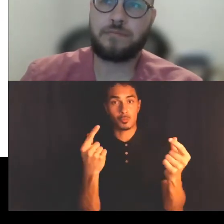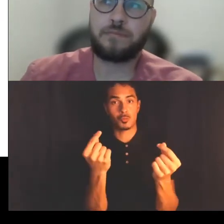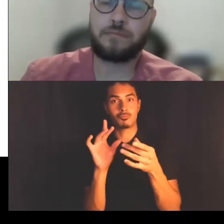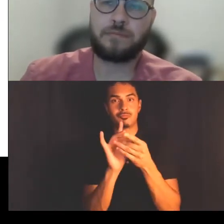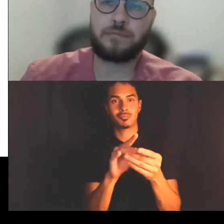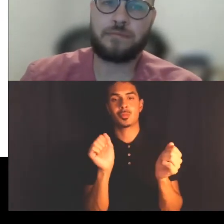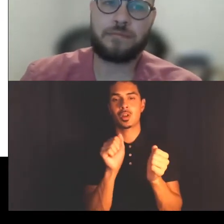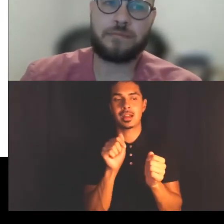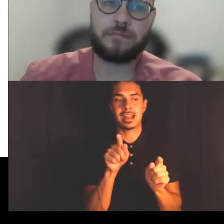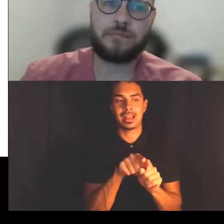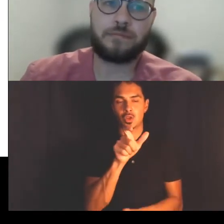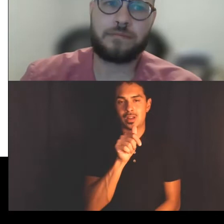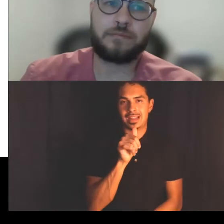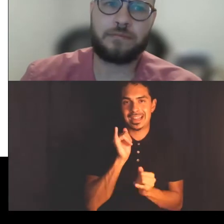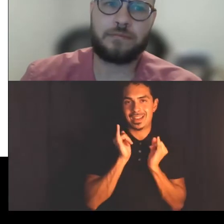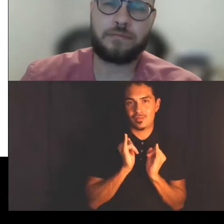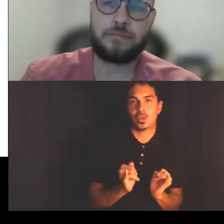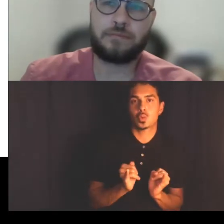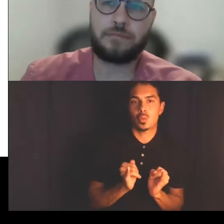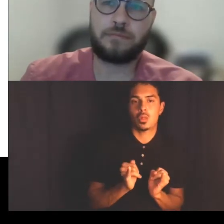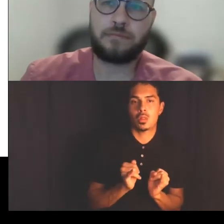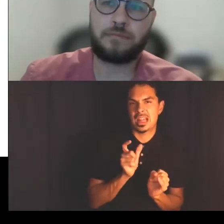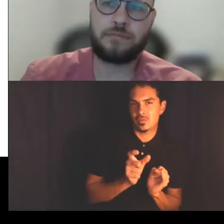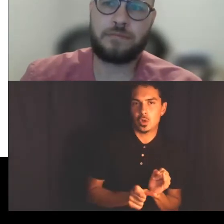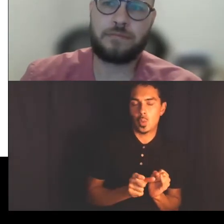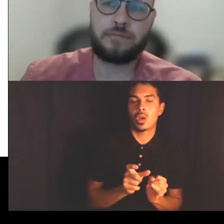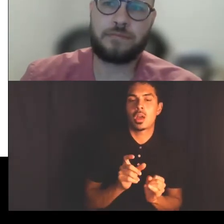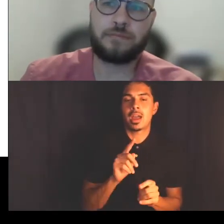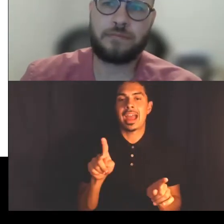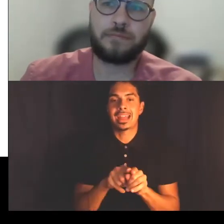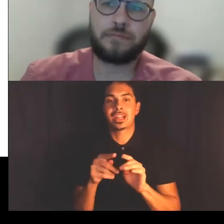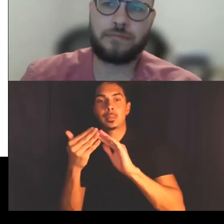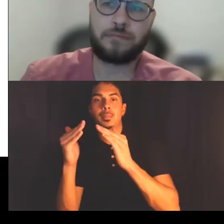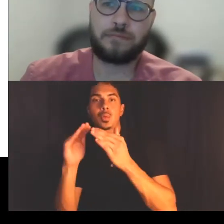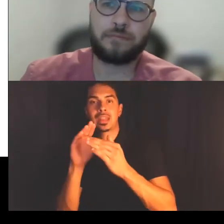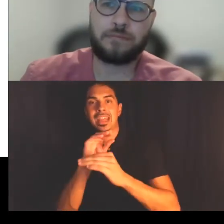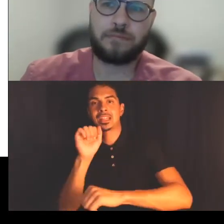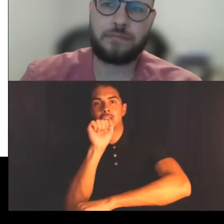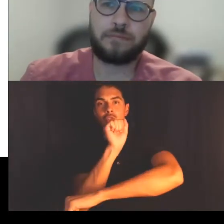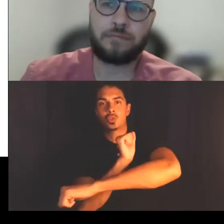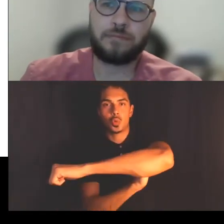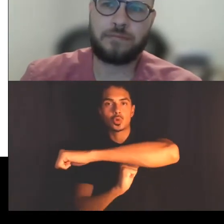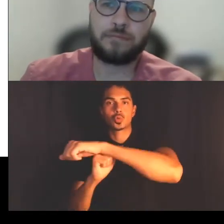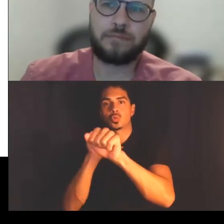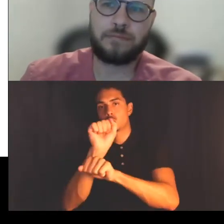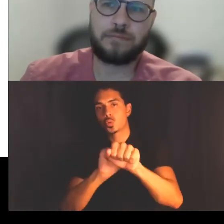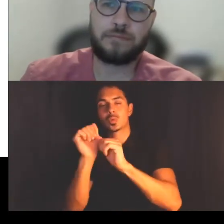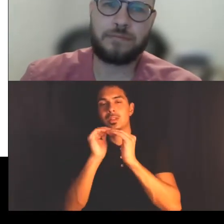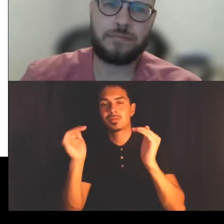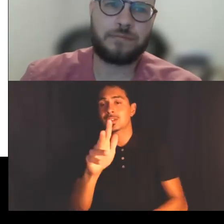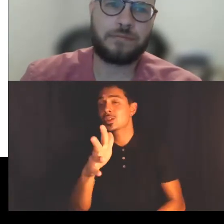and structural level and a community level as well. Because I am someone, you heard me say this in the first one